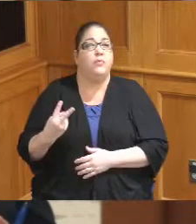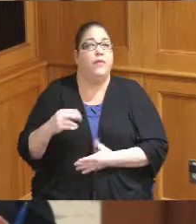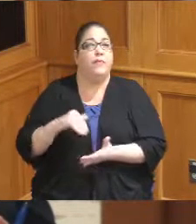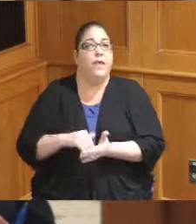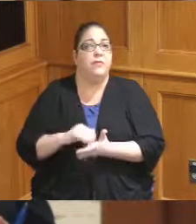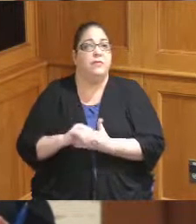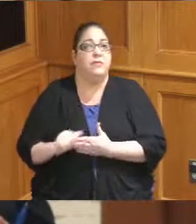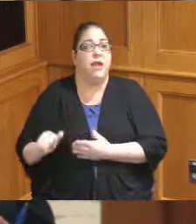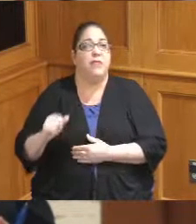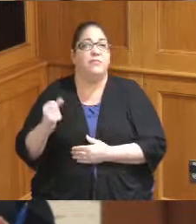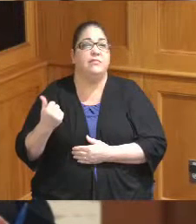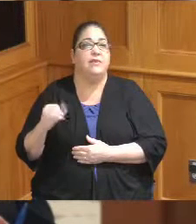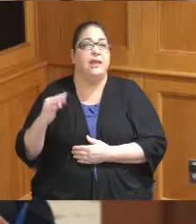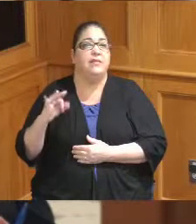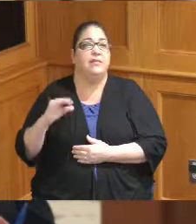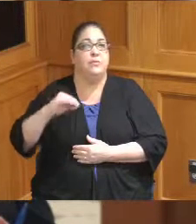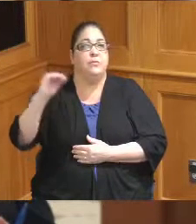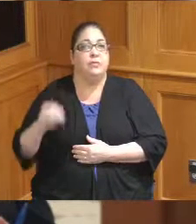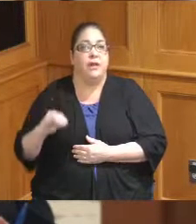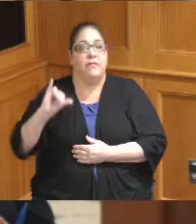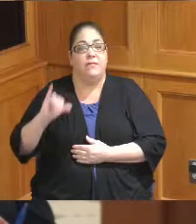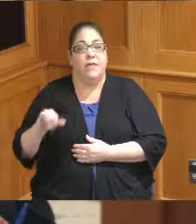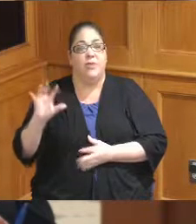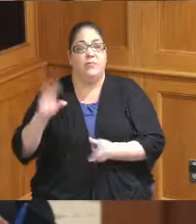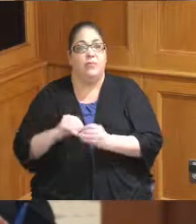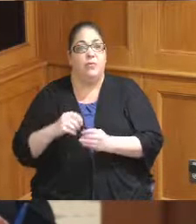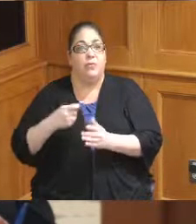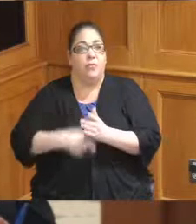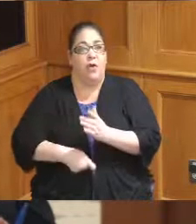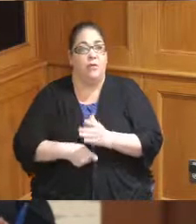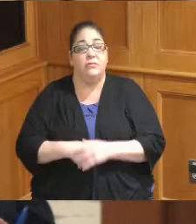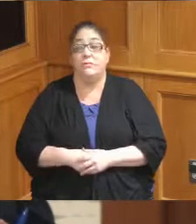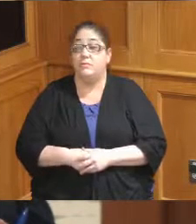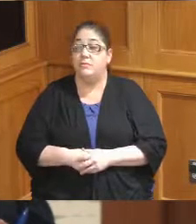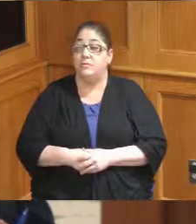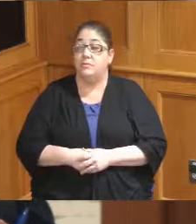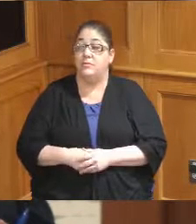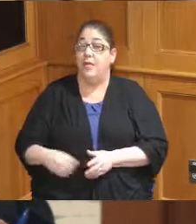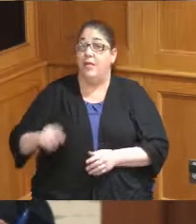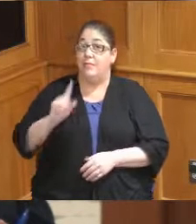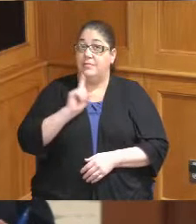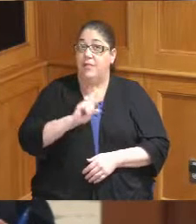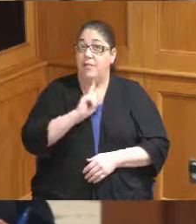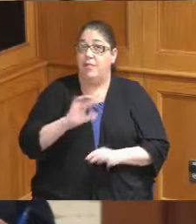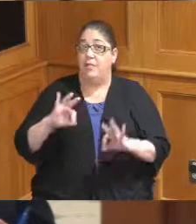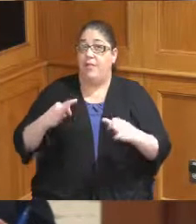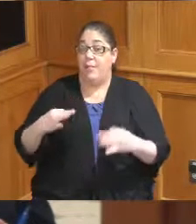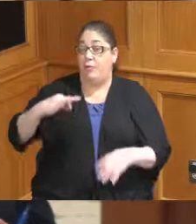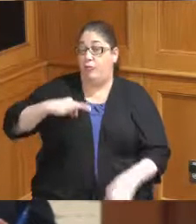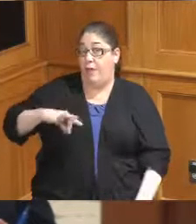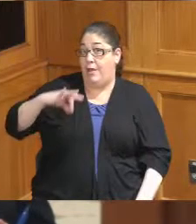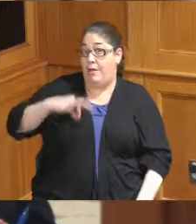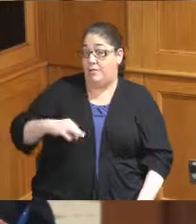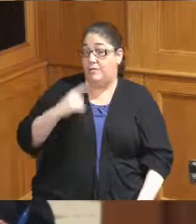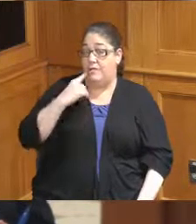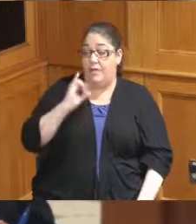the estimated total project costs assessment credits for the single family property are